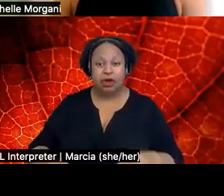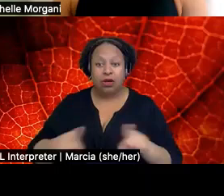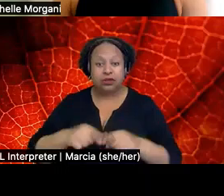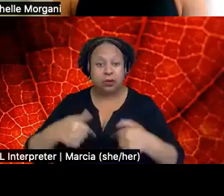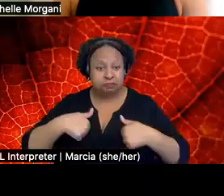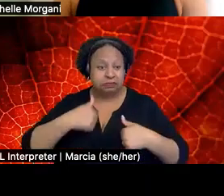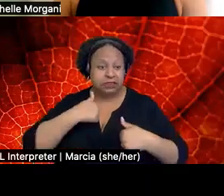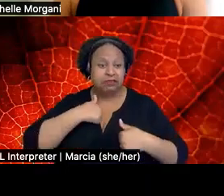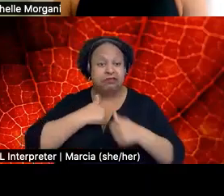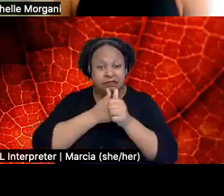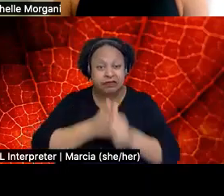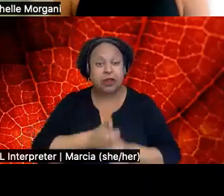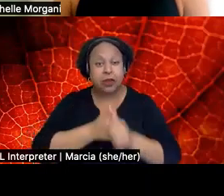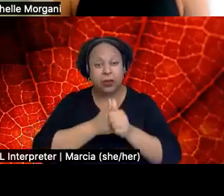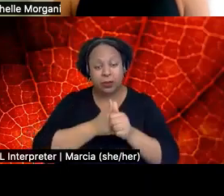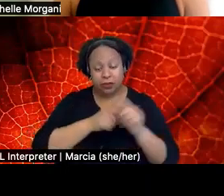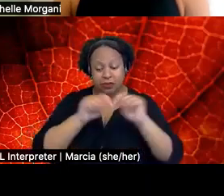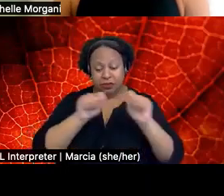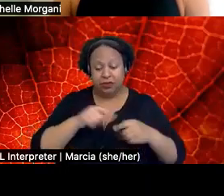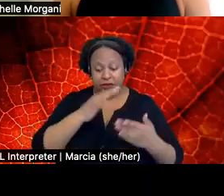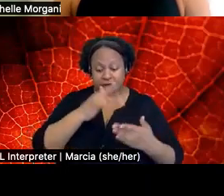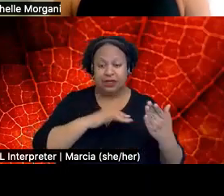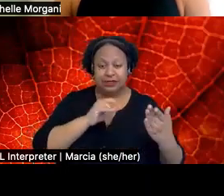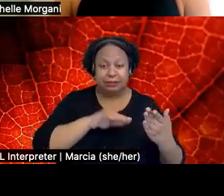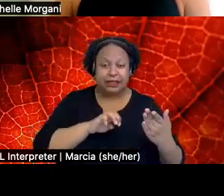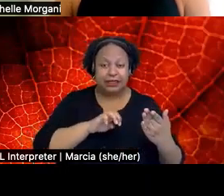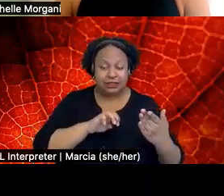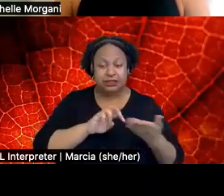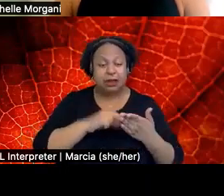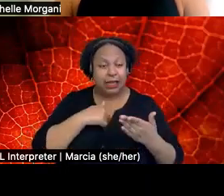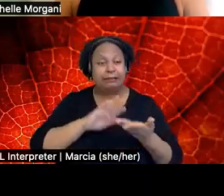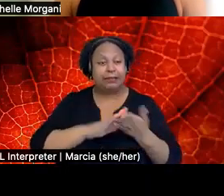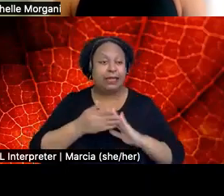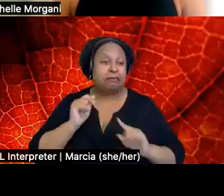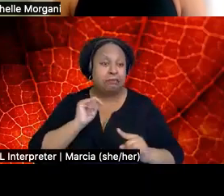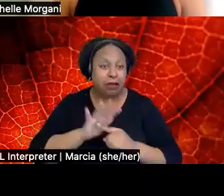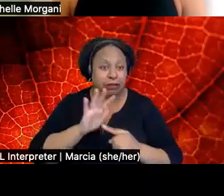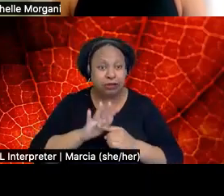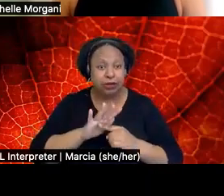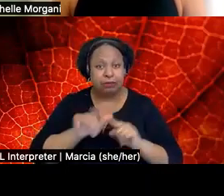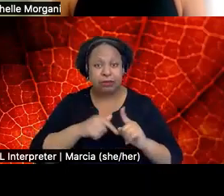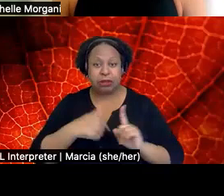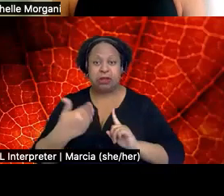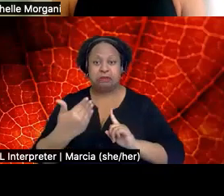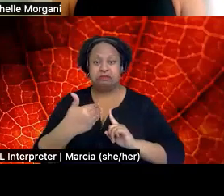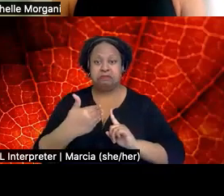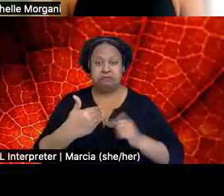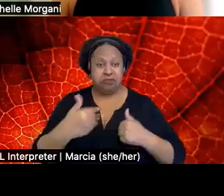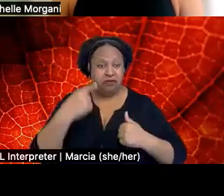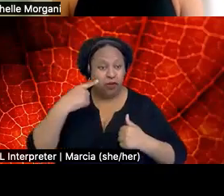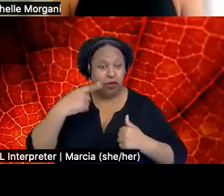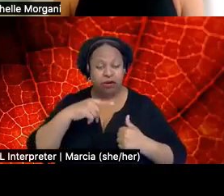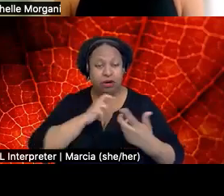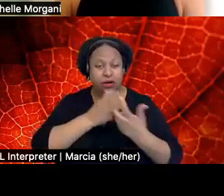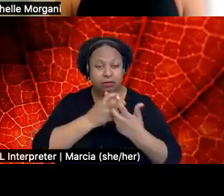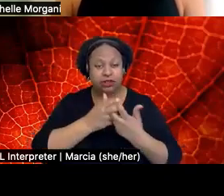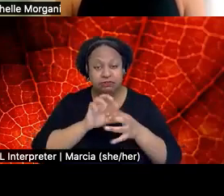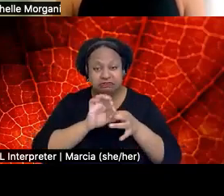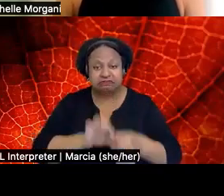So, I became popularized as the guy who does template accommodations quite by accident, I'd say.